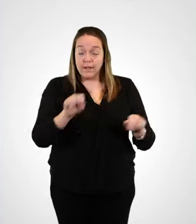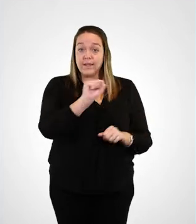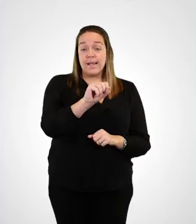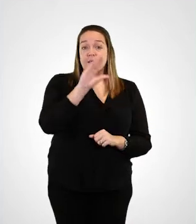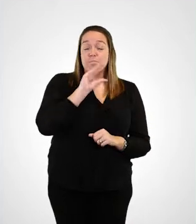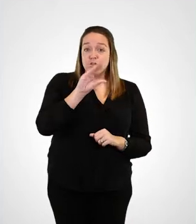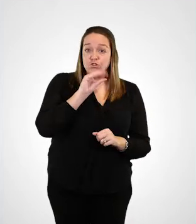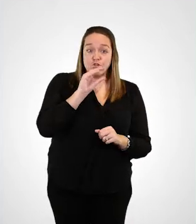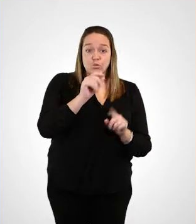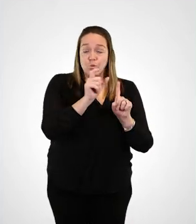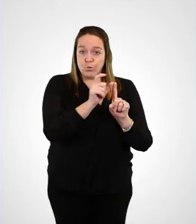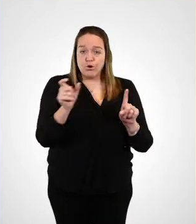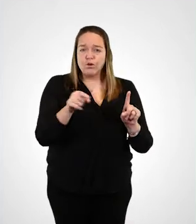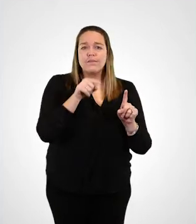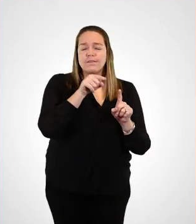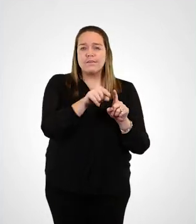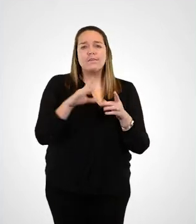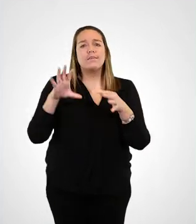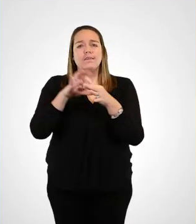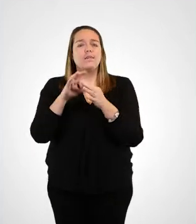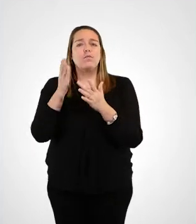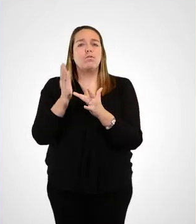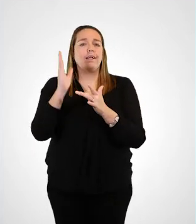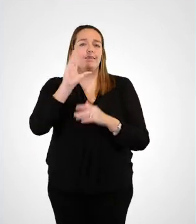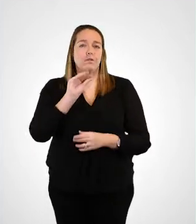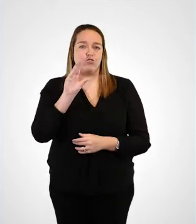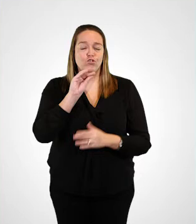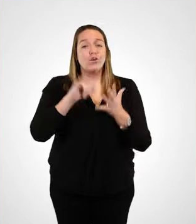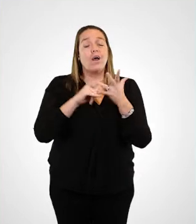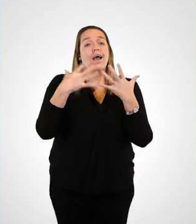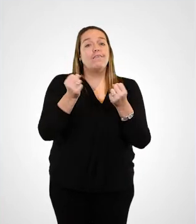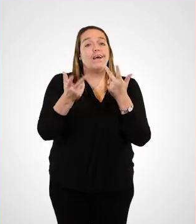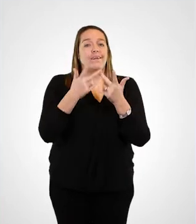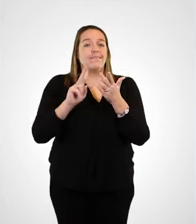the speech sounds they can say in words are transferred to spontaneous speech.